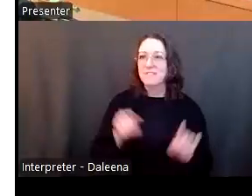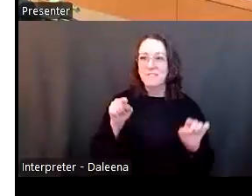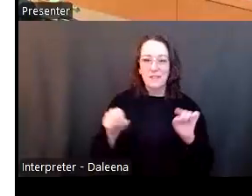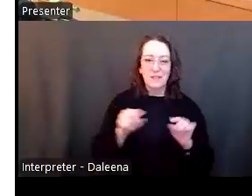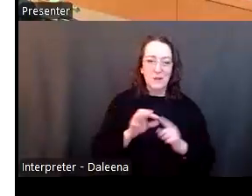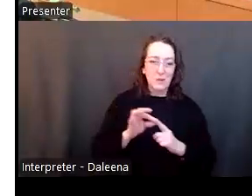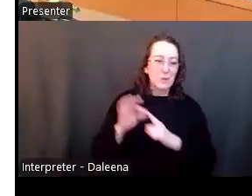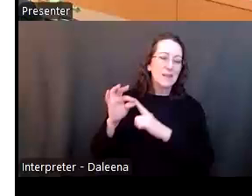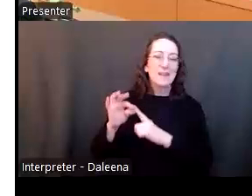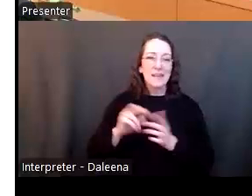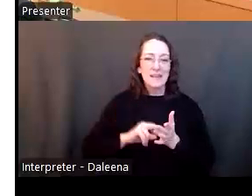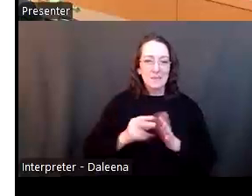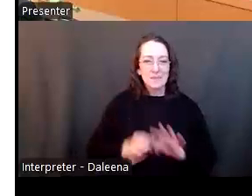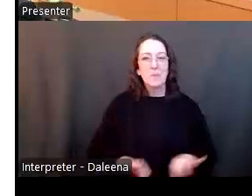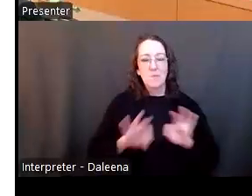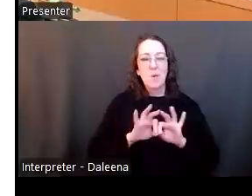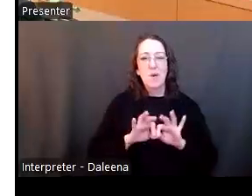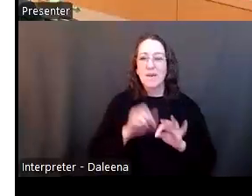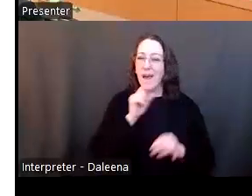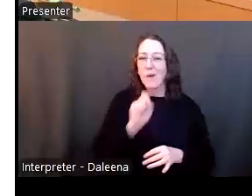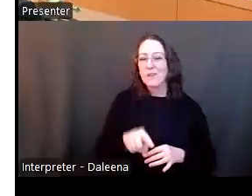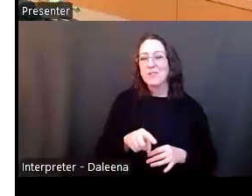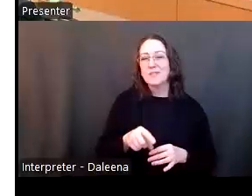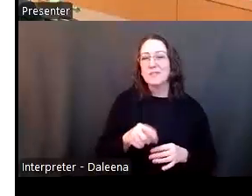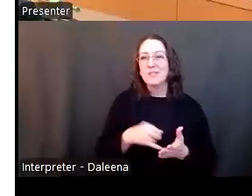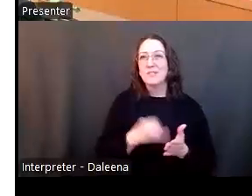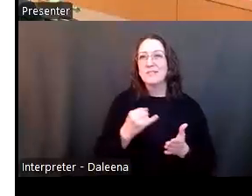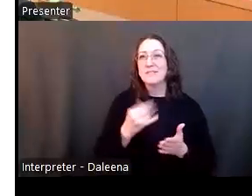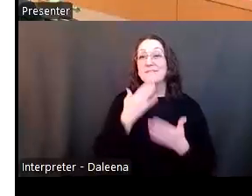very meaningful so not a question but more just uh thank you that's all thank